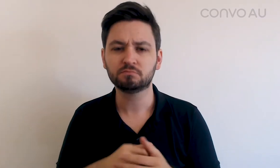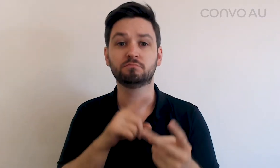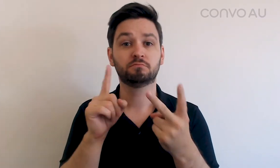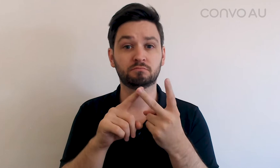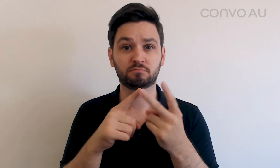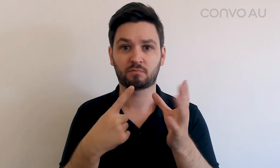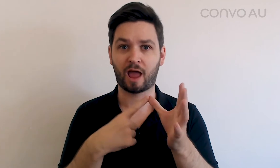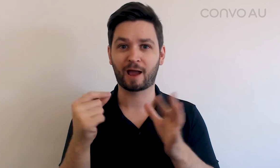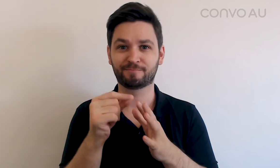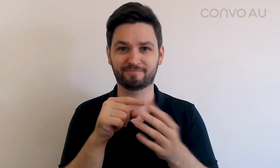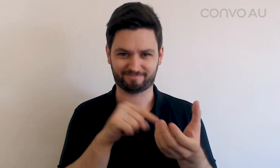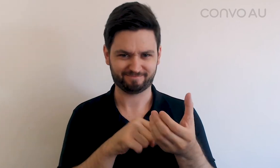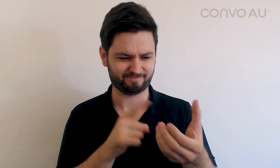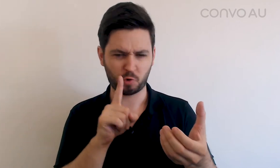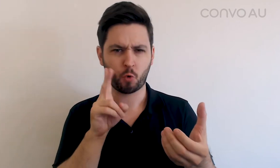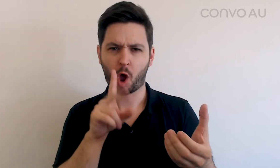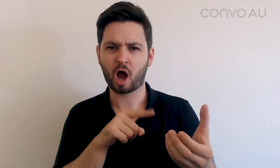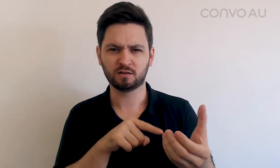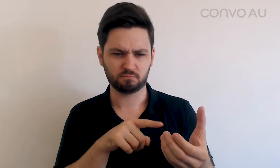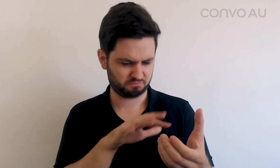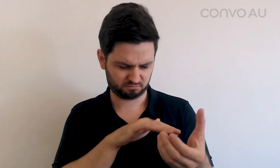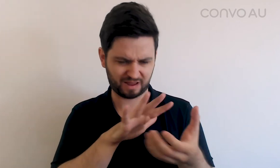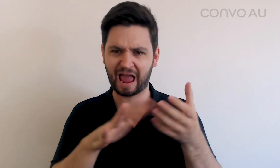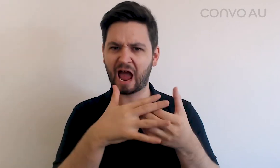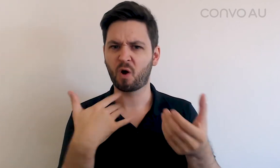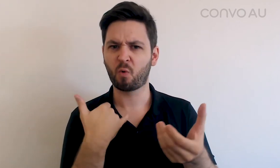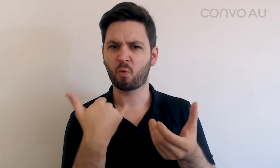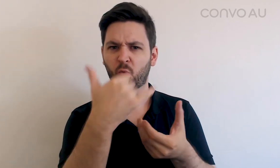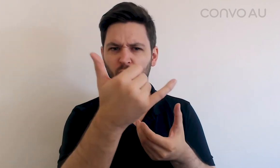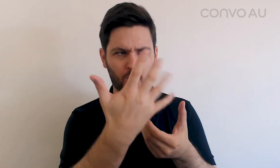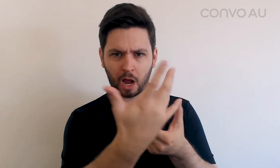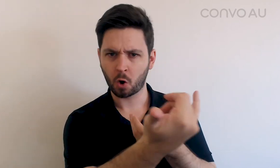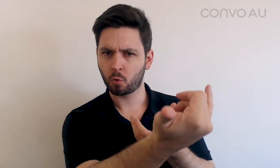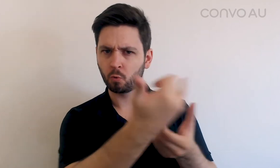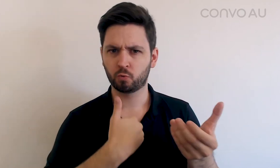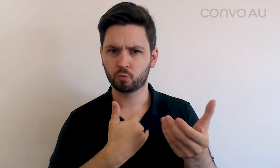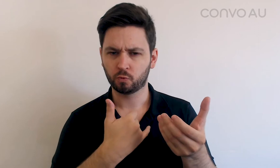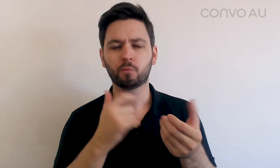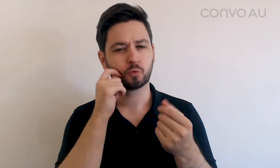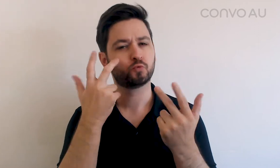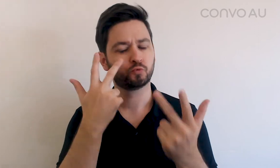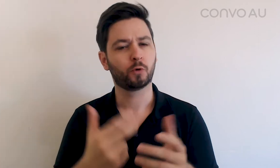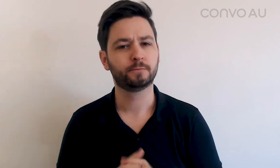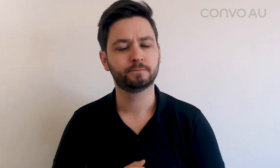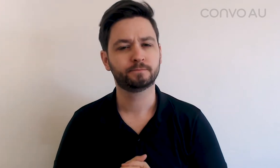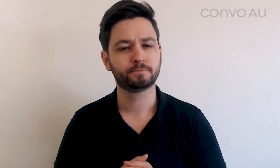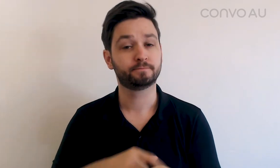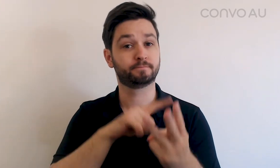Second, we will show what our app looks like, and explain how you can make and receive phone calls.